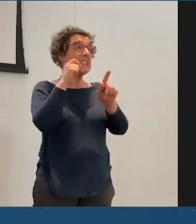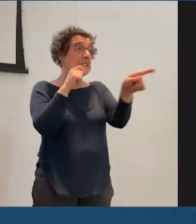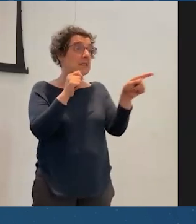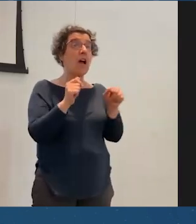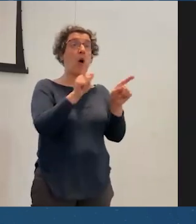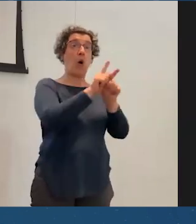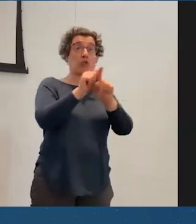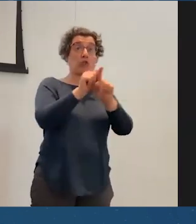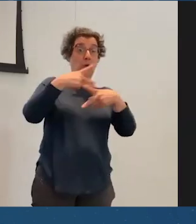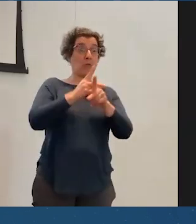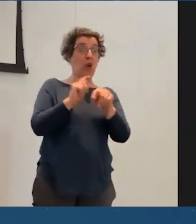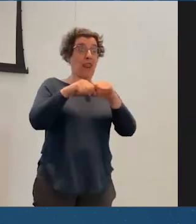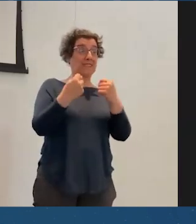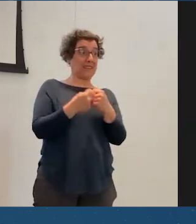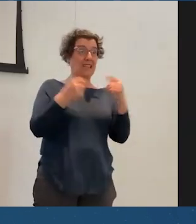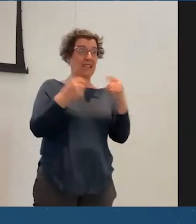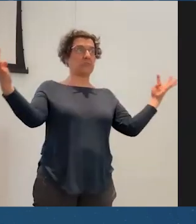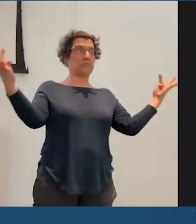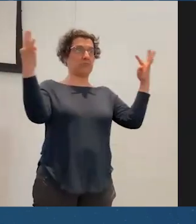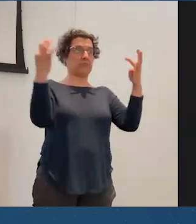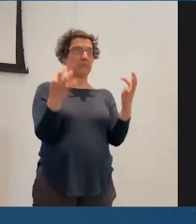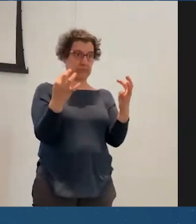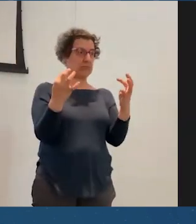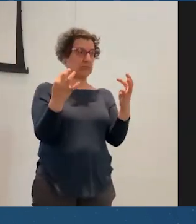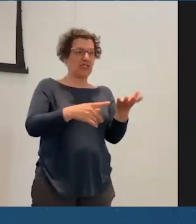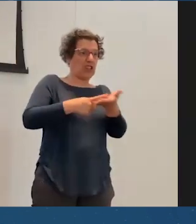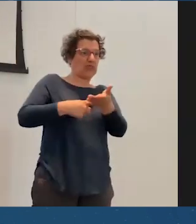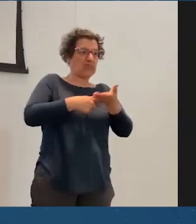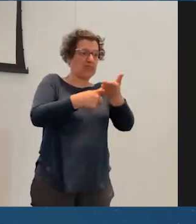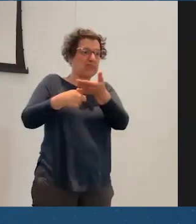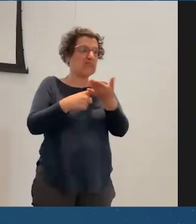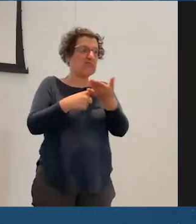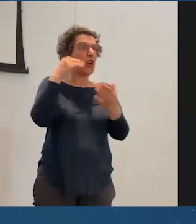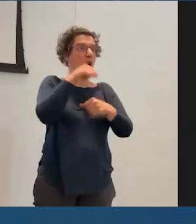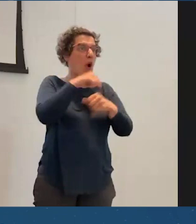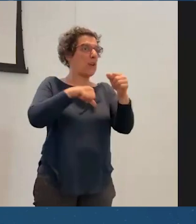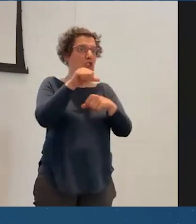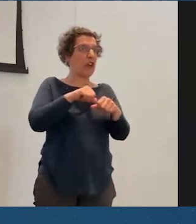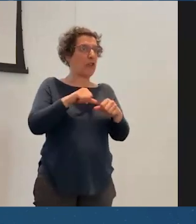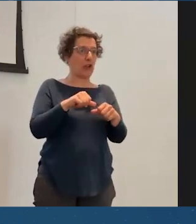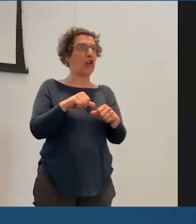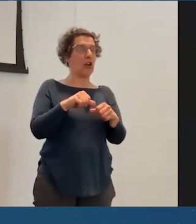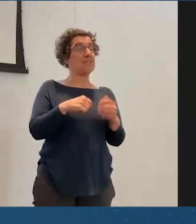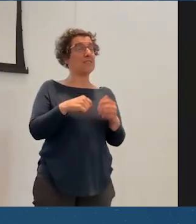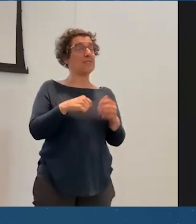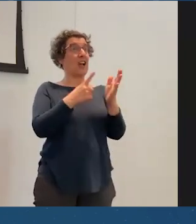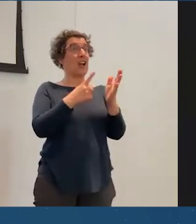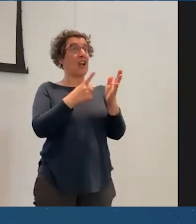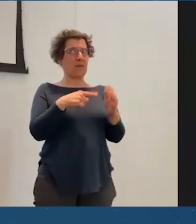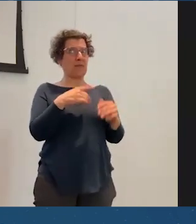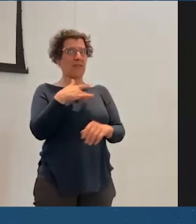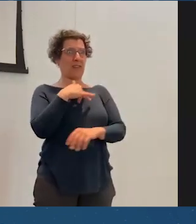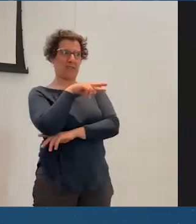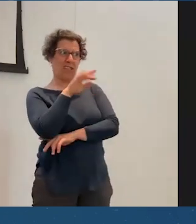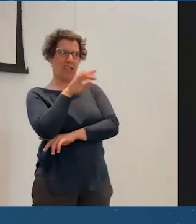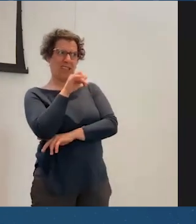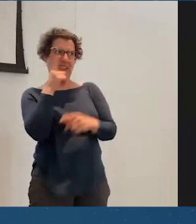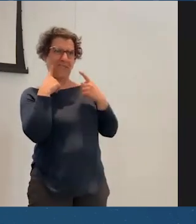So a lot of time is spent just getting to know each other, which sometimes it's like, is that really effective and efficient?